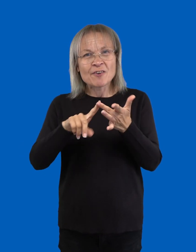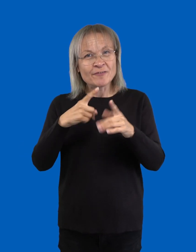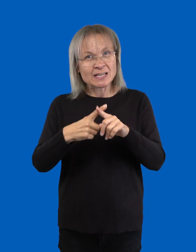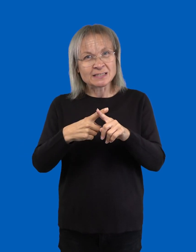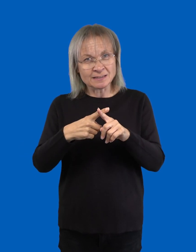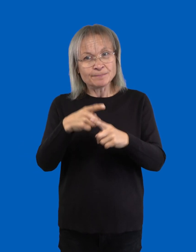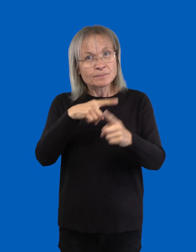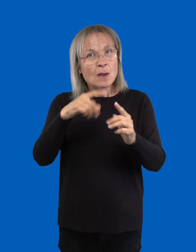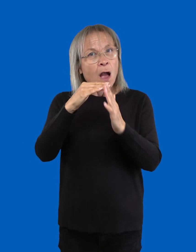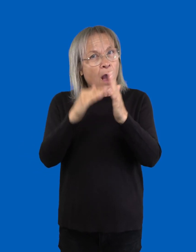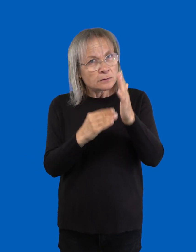can happen at any age.